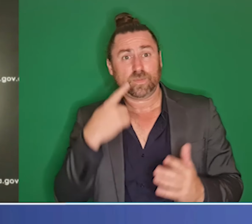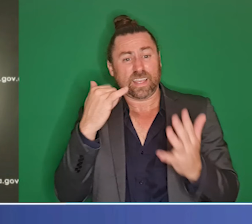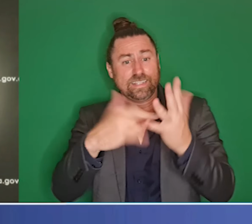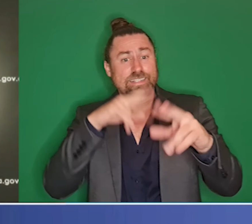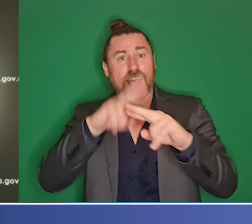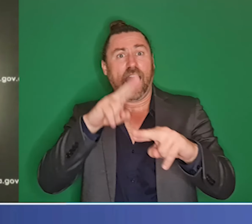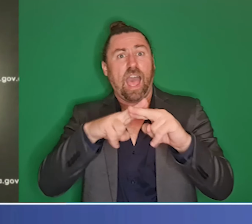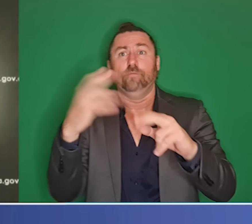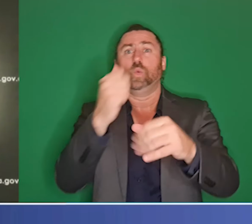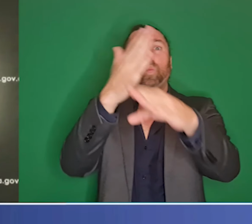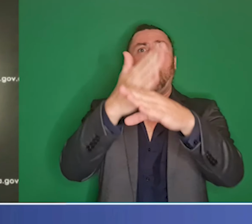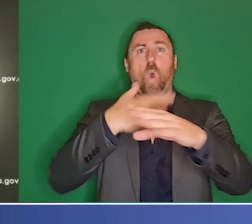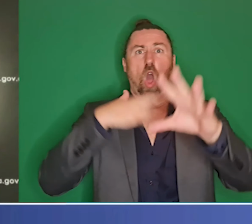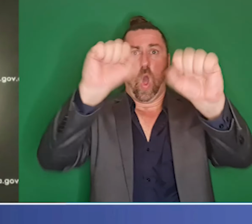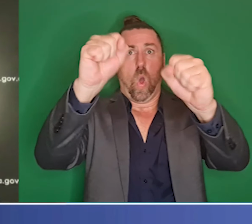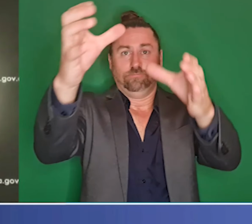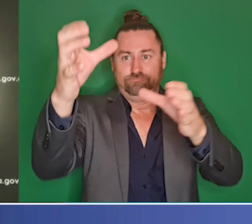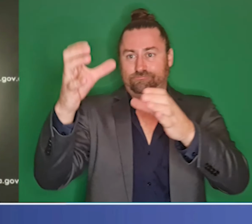with people that are still on summer lave,